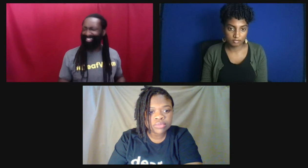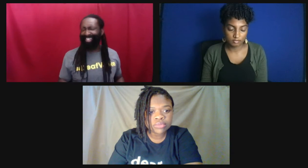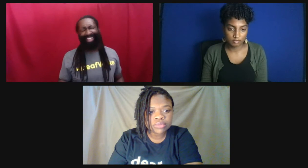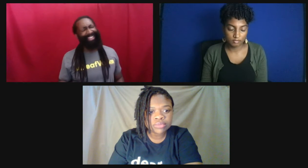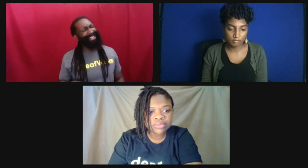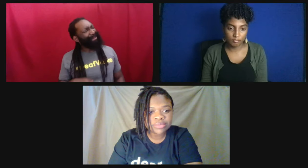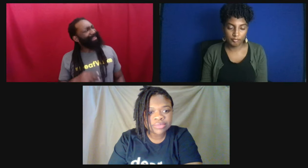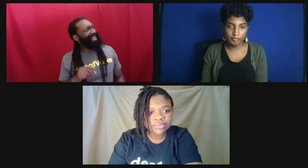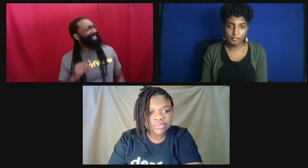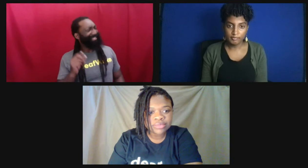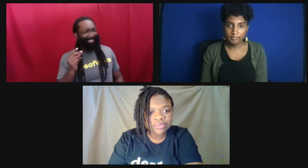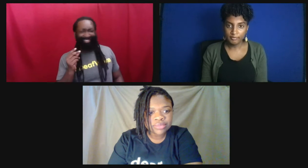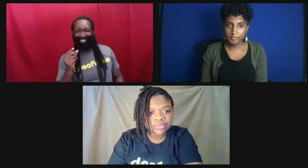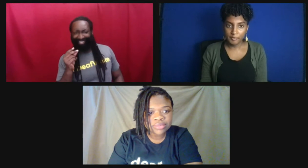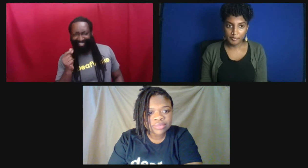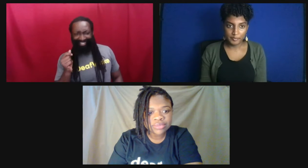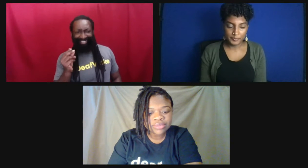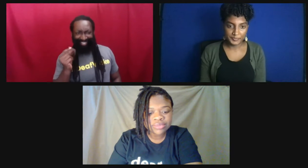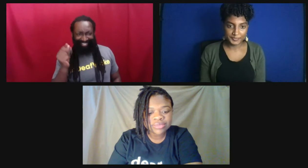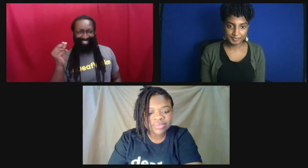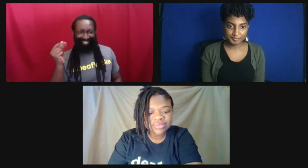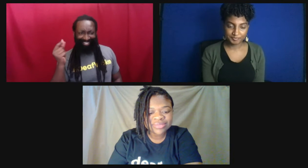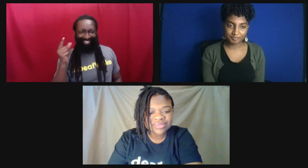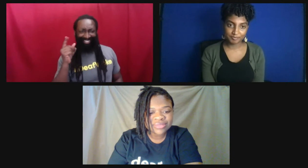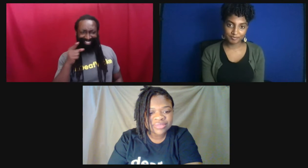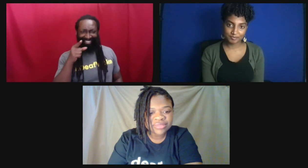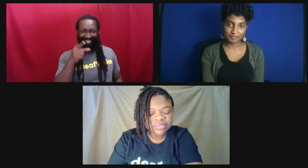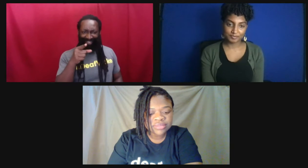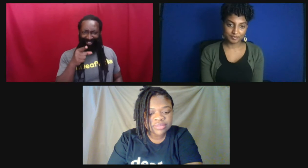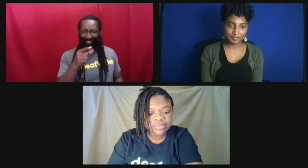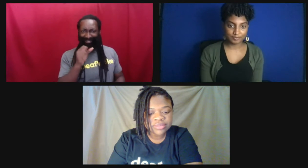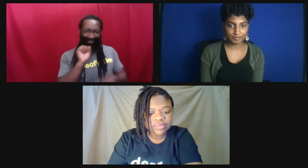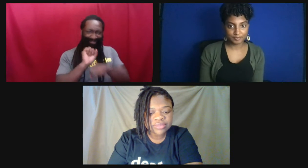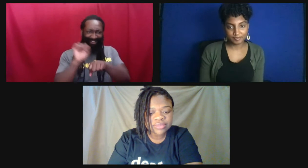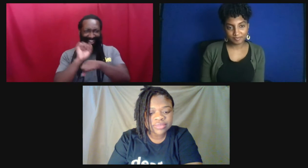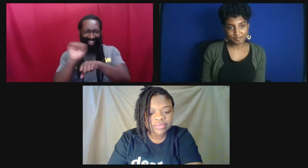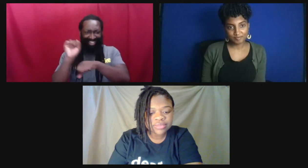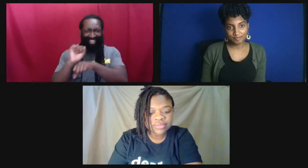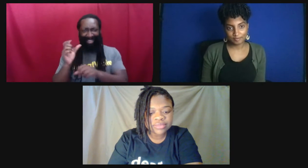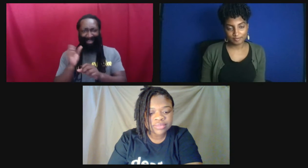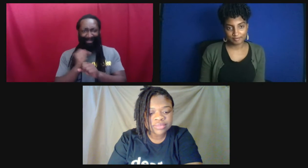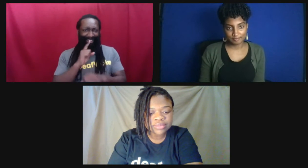You know, I realized that we had mentioned that you are a strong advocate. Yes, yes, yes.